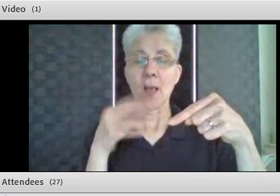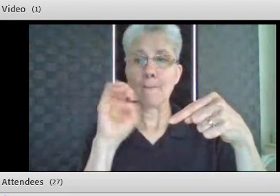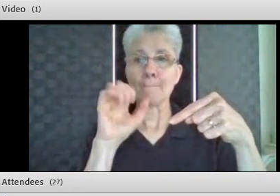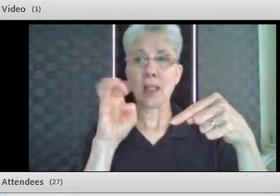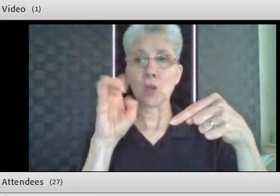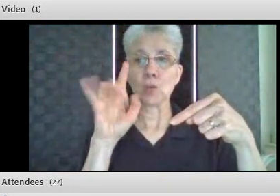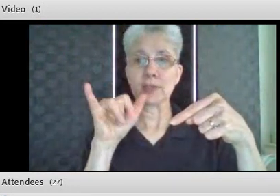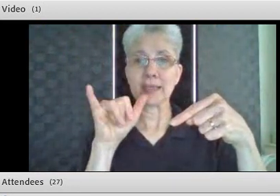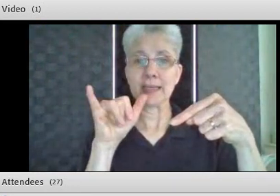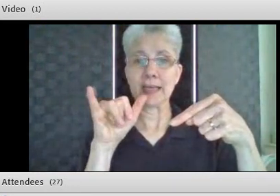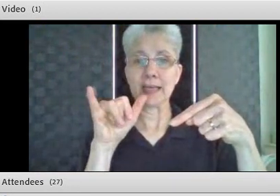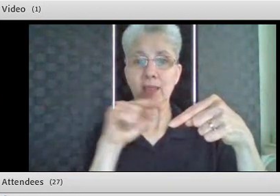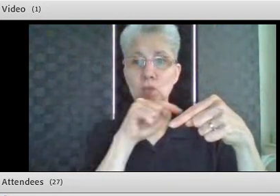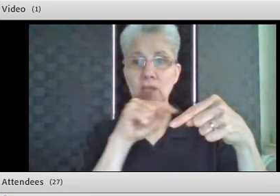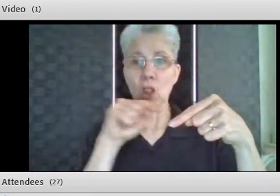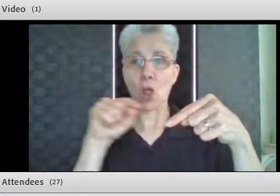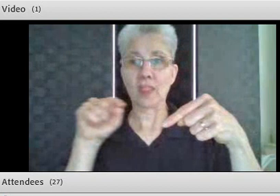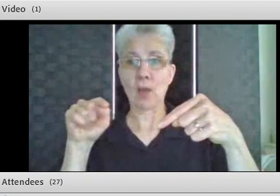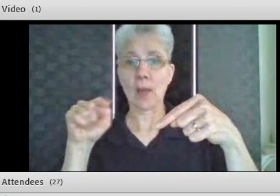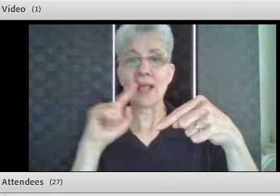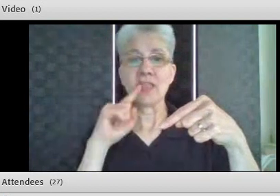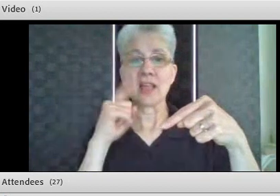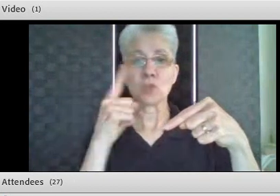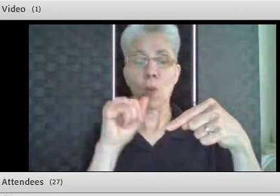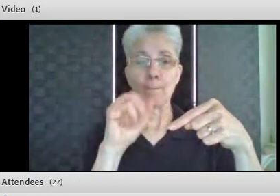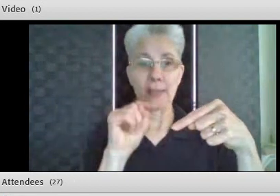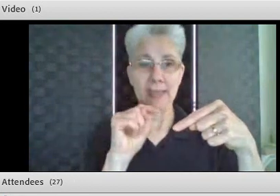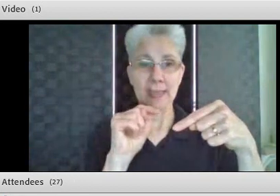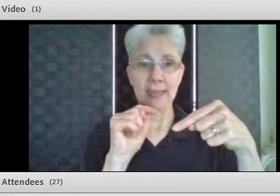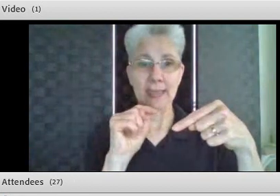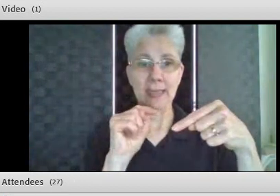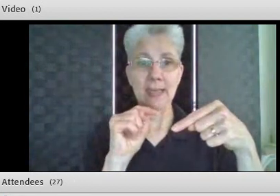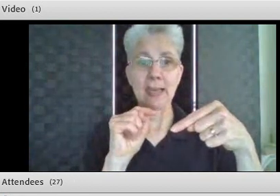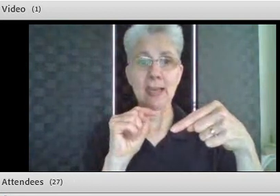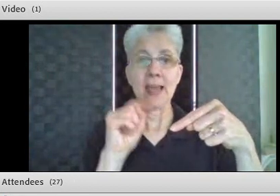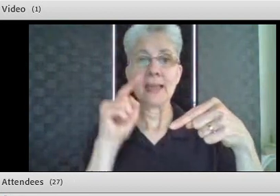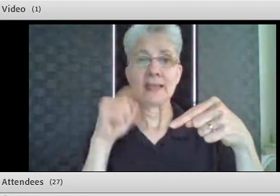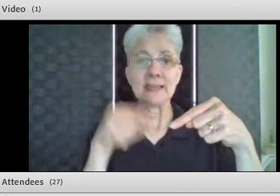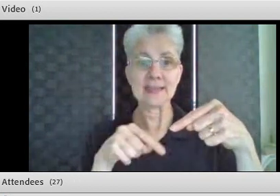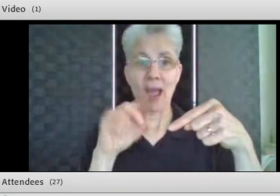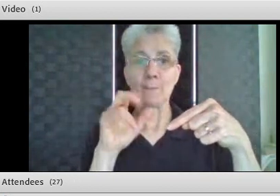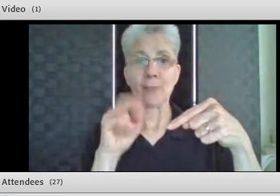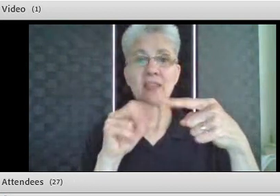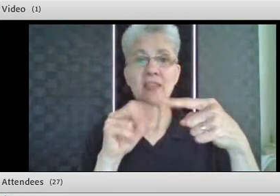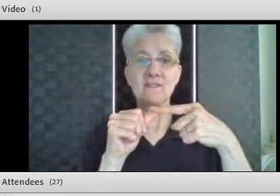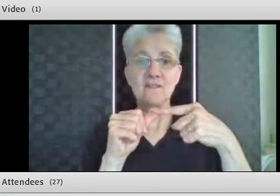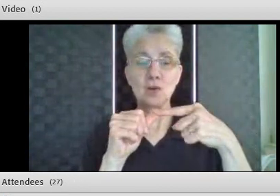so the X-axis where you have the melody